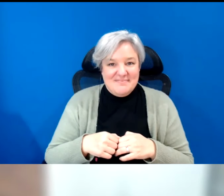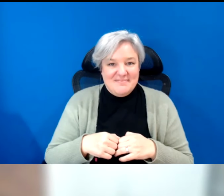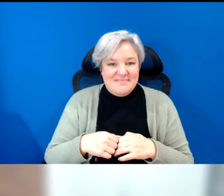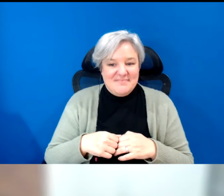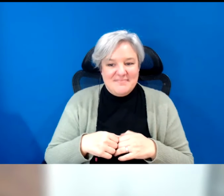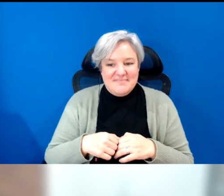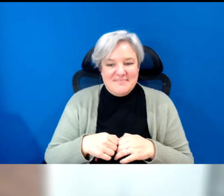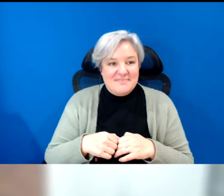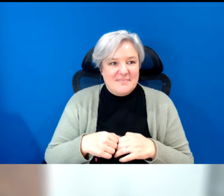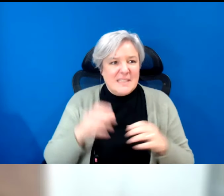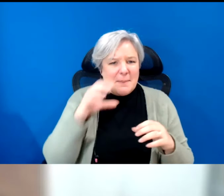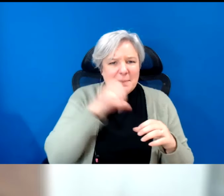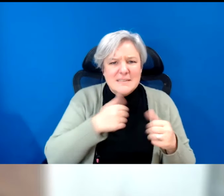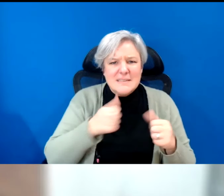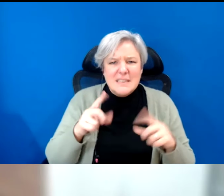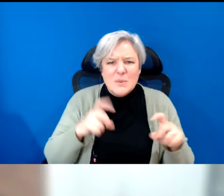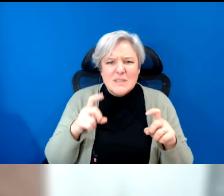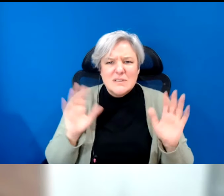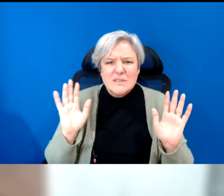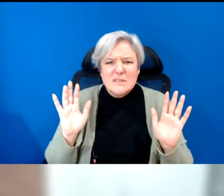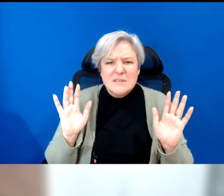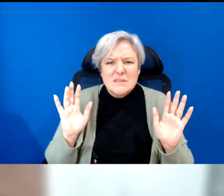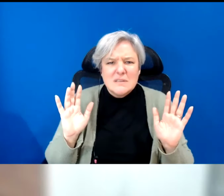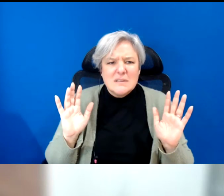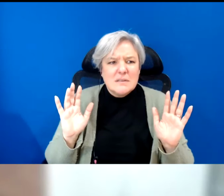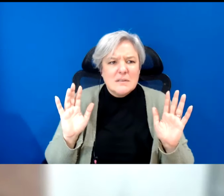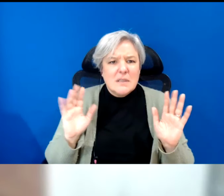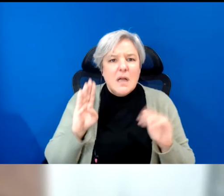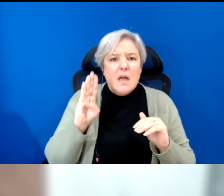Did we miss any other questions? Yes, Bobbie, Carlos had a question.